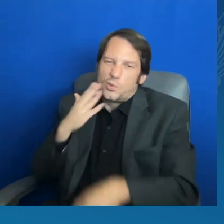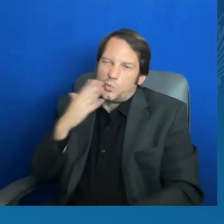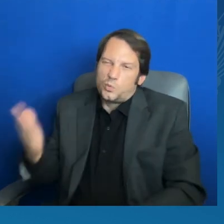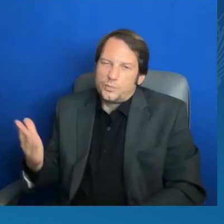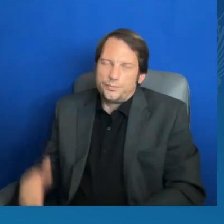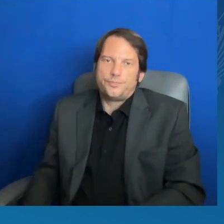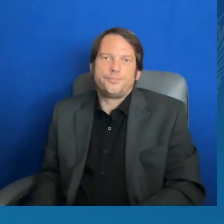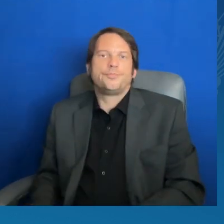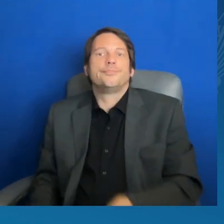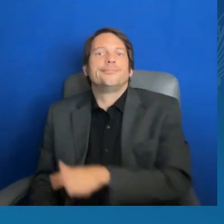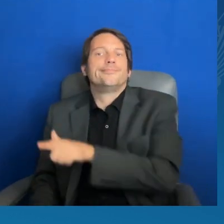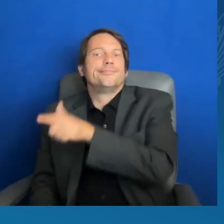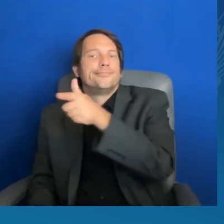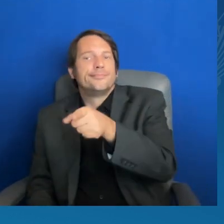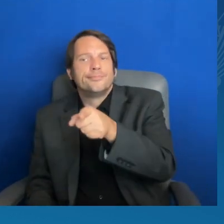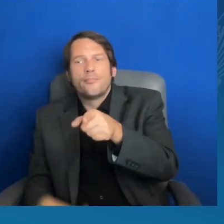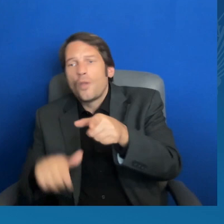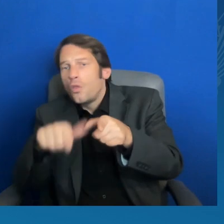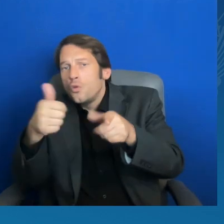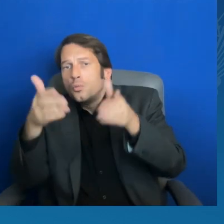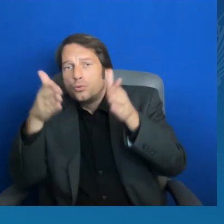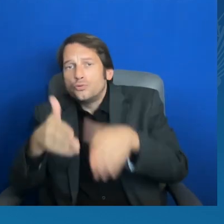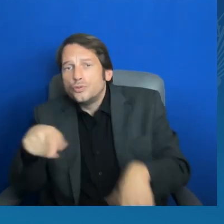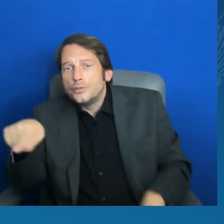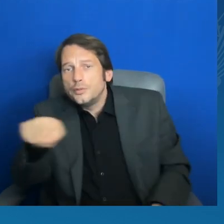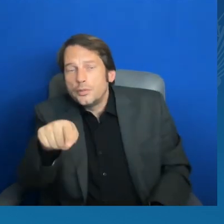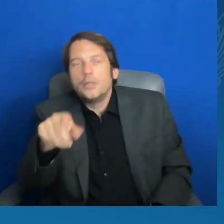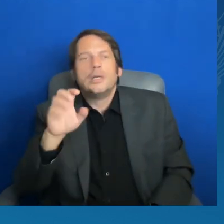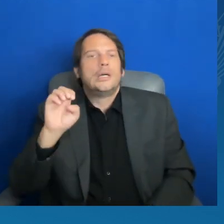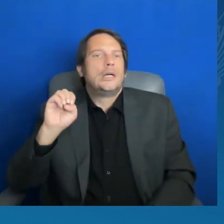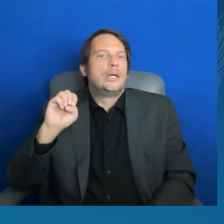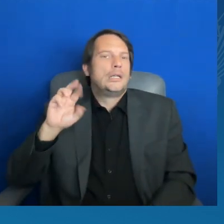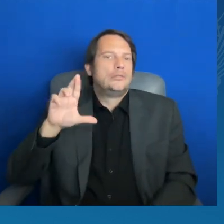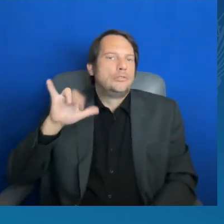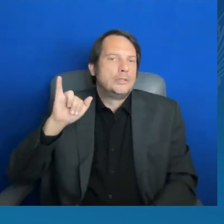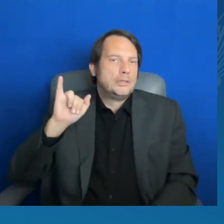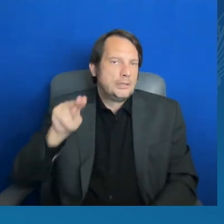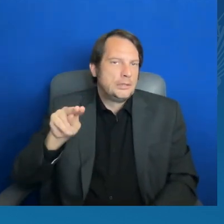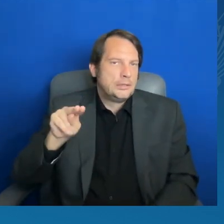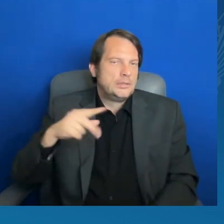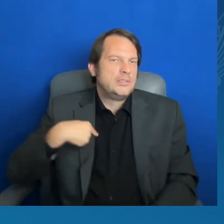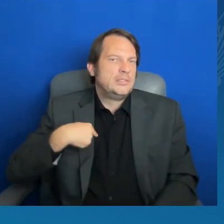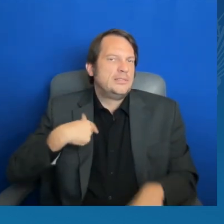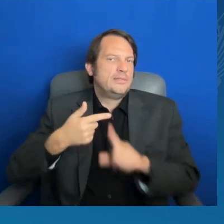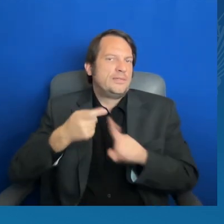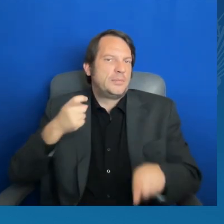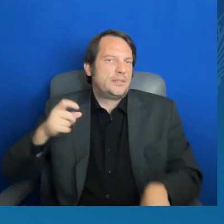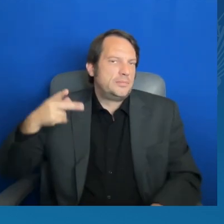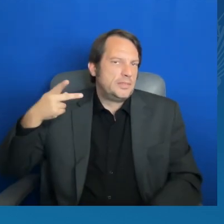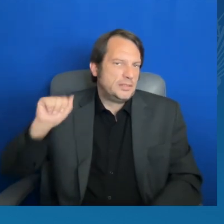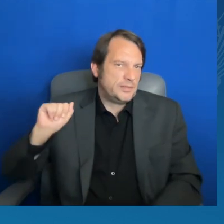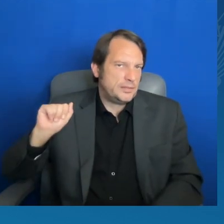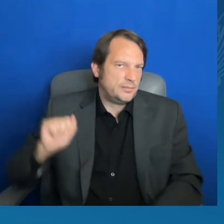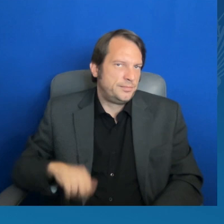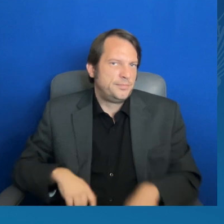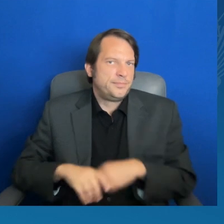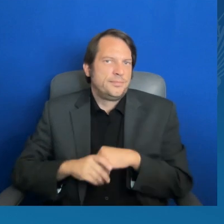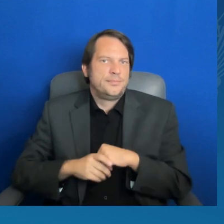Audience Member: Hi, Vice President Harris. The Vice President: Hi, Erin. Audience Member: I know, good to see you again, today. The Vice President: You, too. Audience Member: So, as you guys already mentioned,